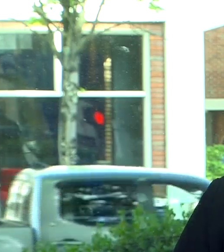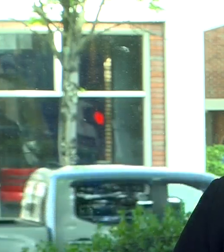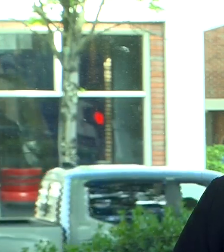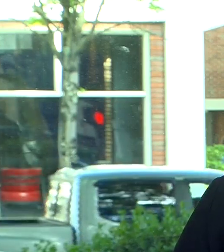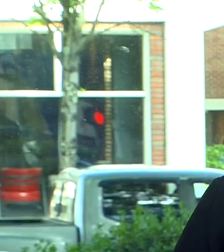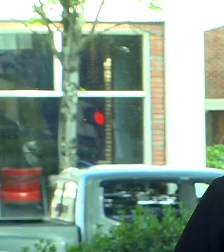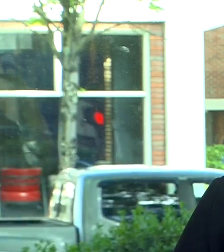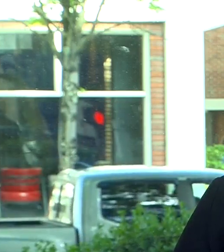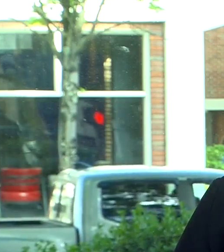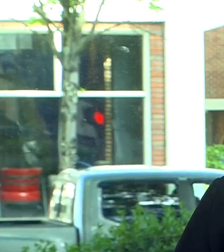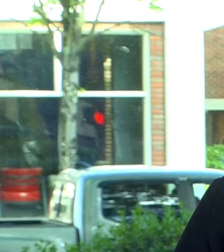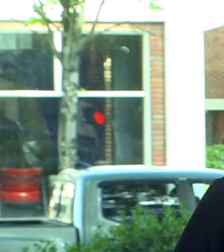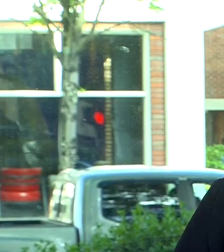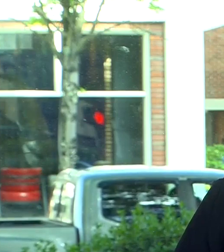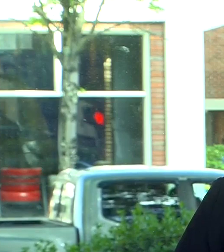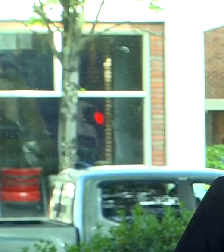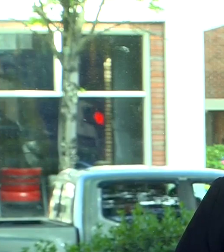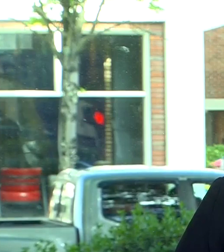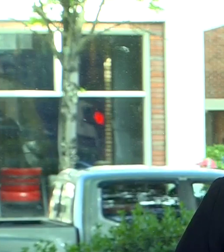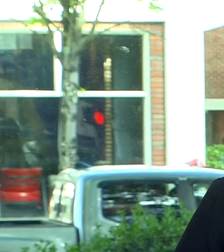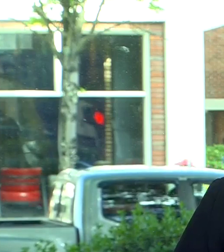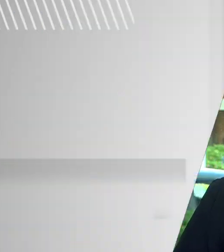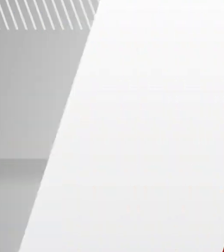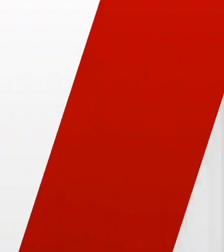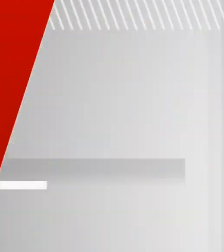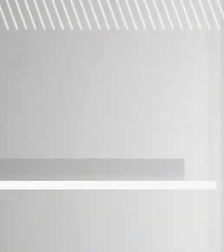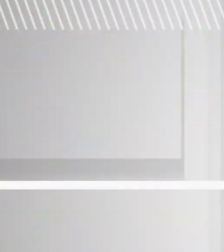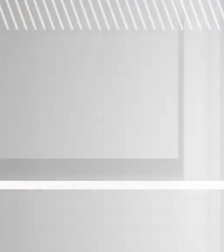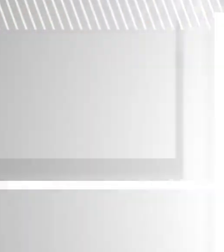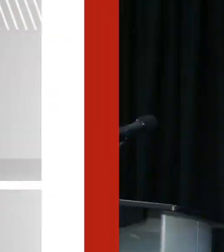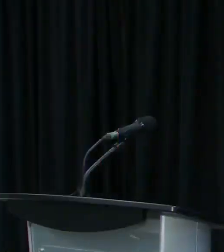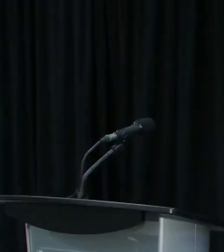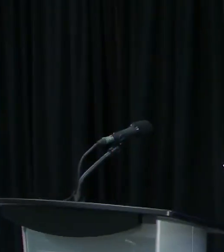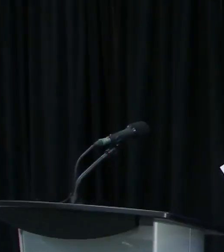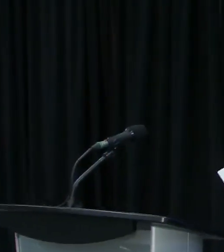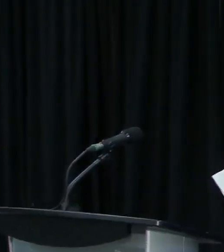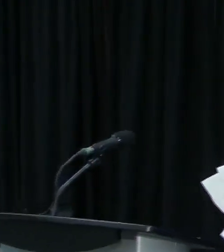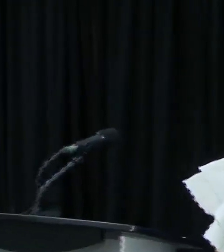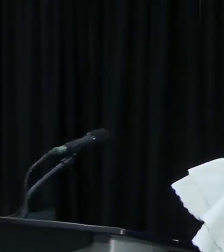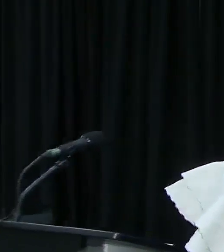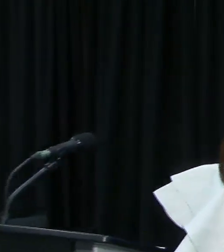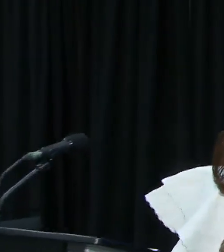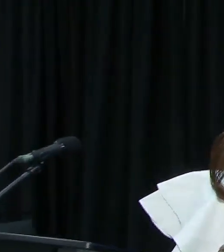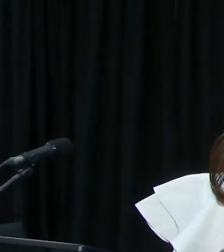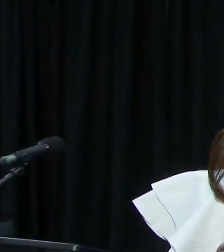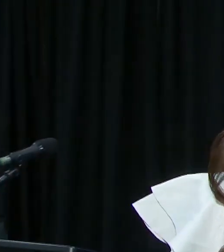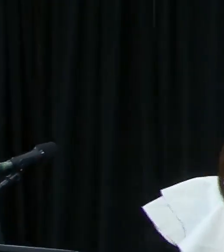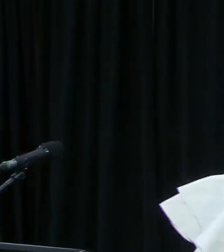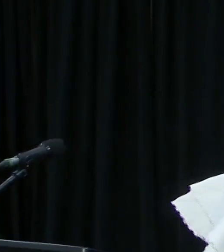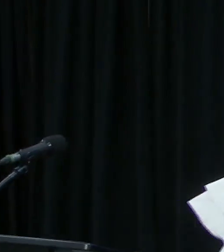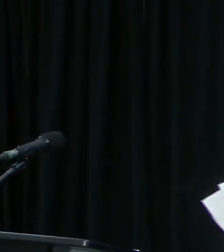THE FINAL SCHEDULED PRESS BRIEFING FOR THE GREATER GREENVILLE AREA HAPPENED EARLIER THIS AFTERNOON AS 7 NEWS REPORTER AYLA FERRONE